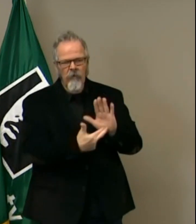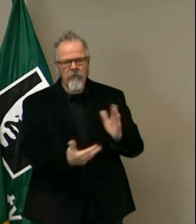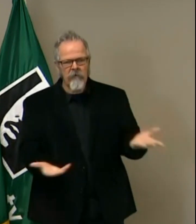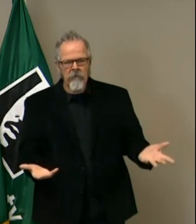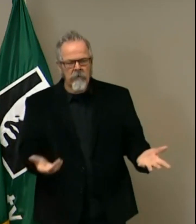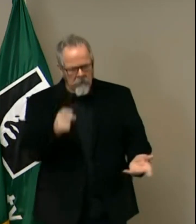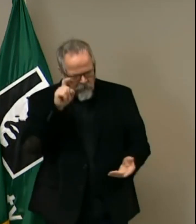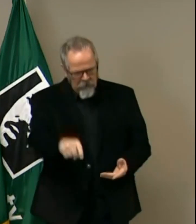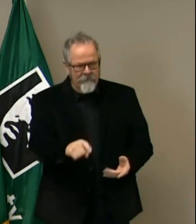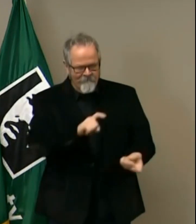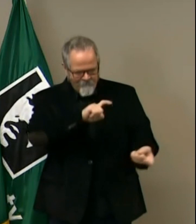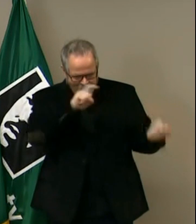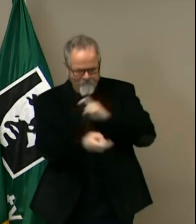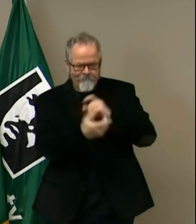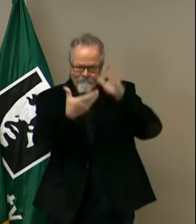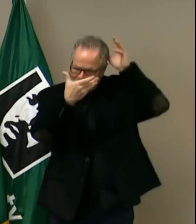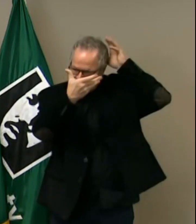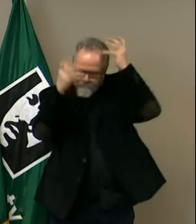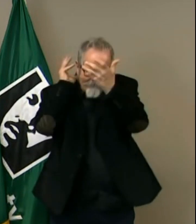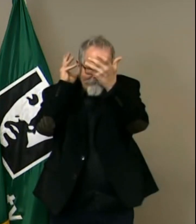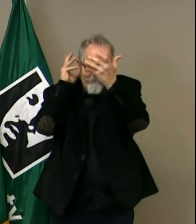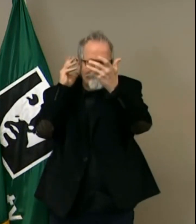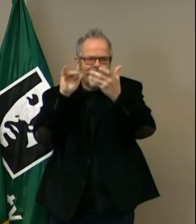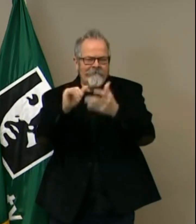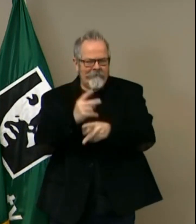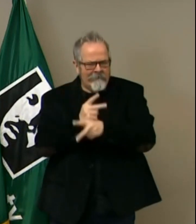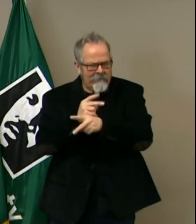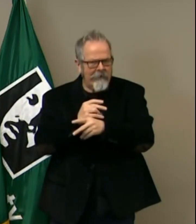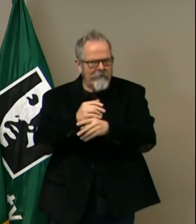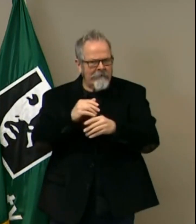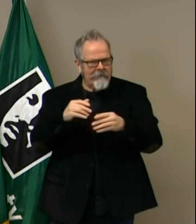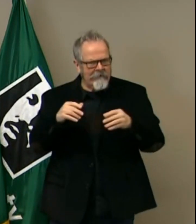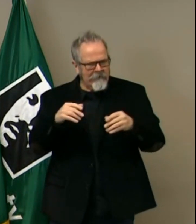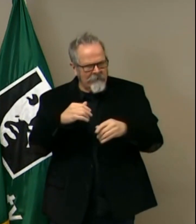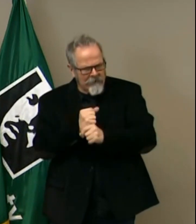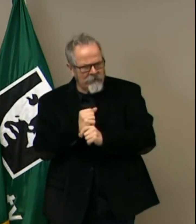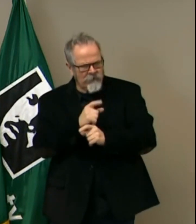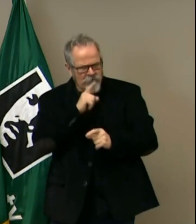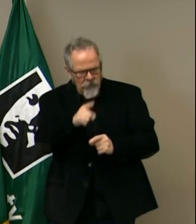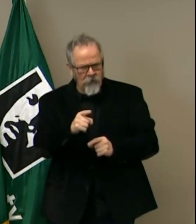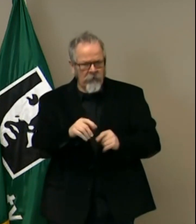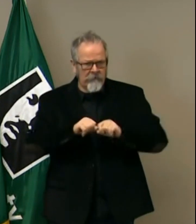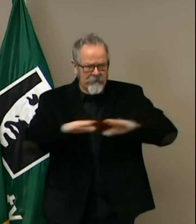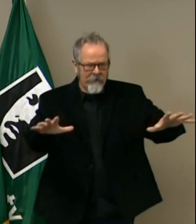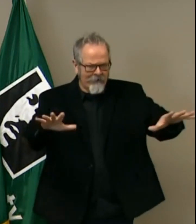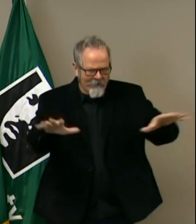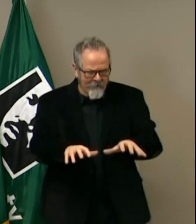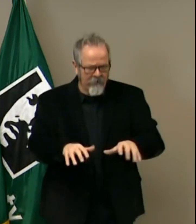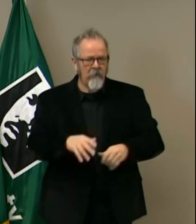our personal and family lives regardless of size and think about where you're